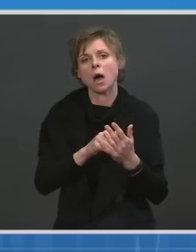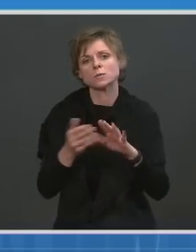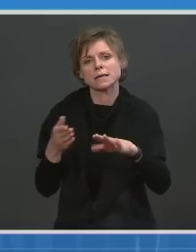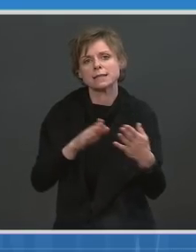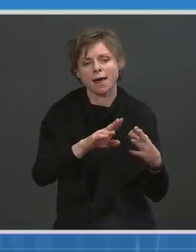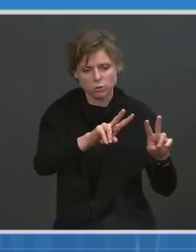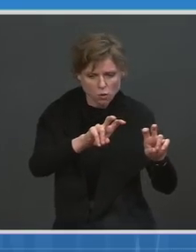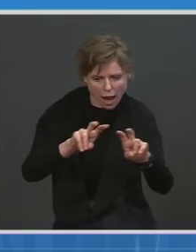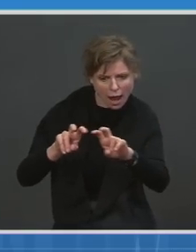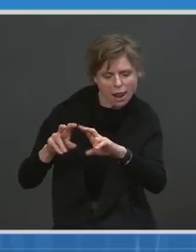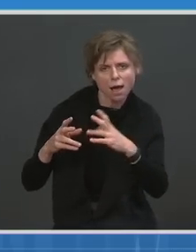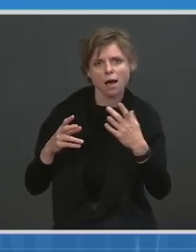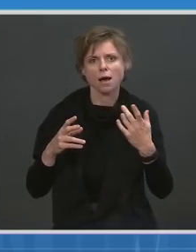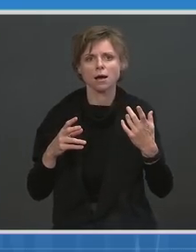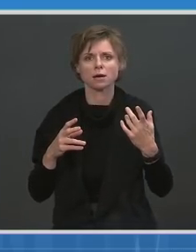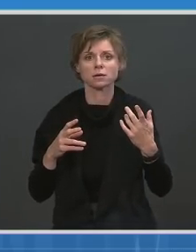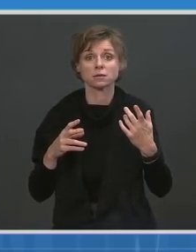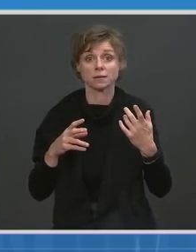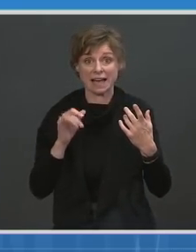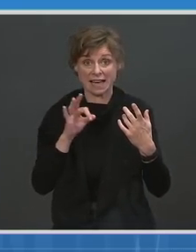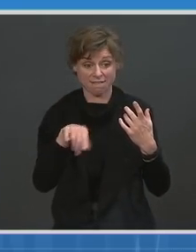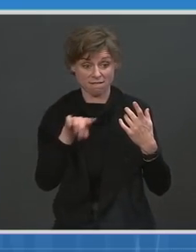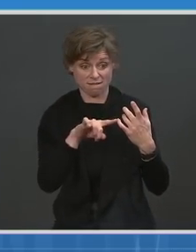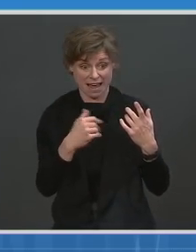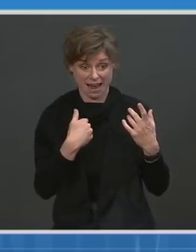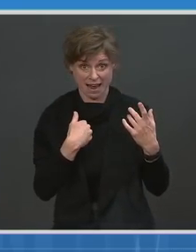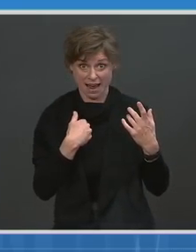where there was the presence or absence of 117.